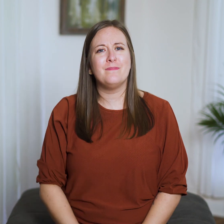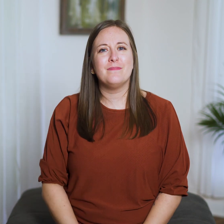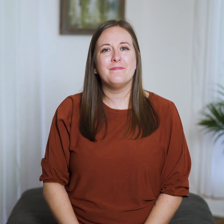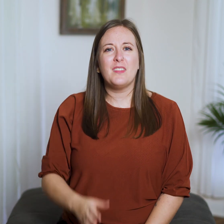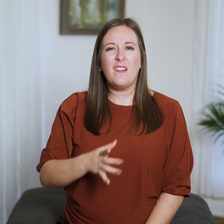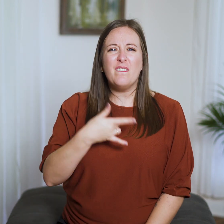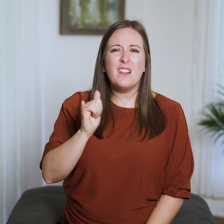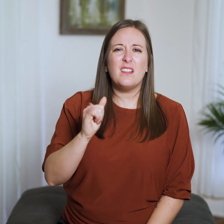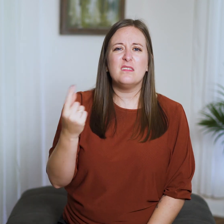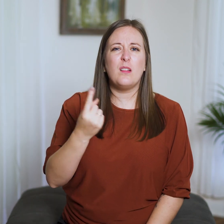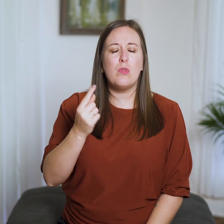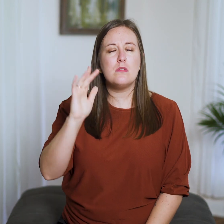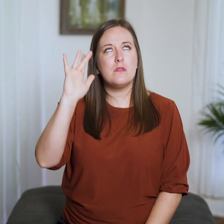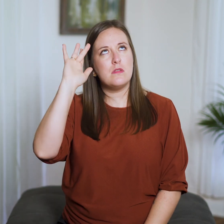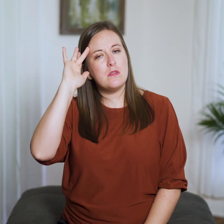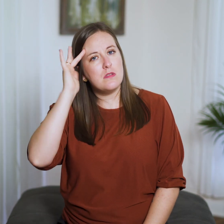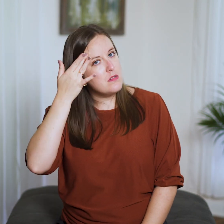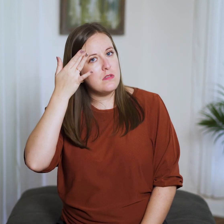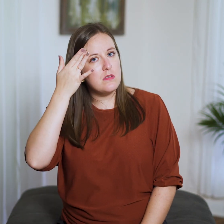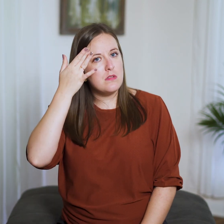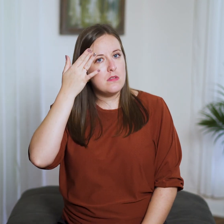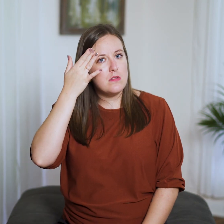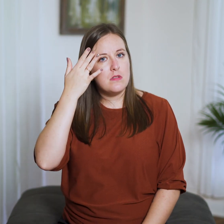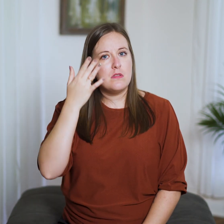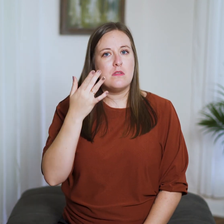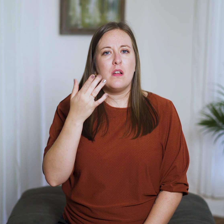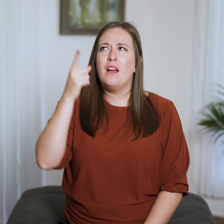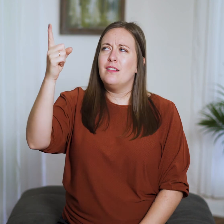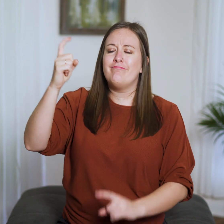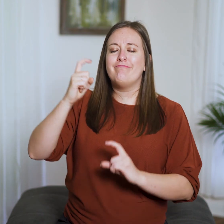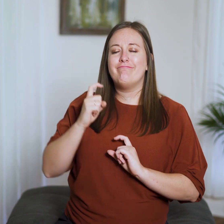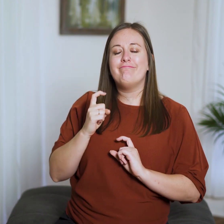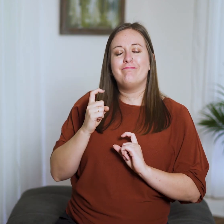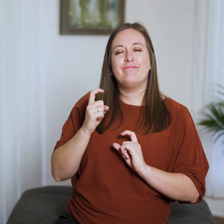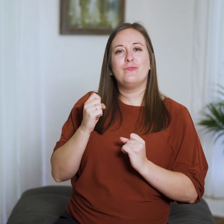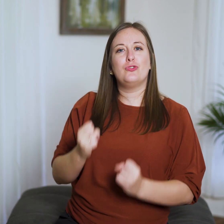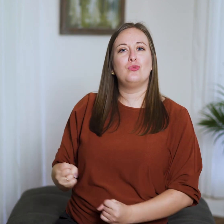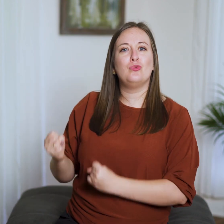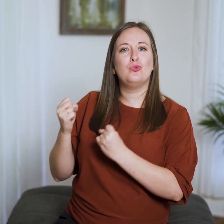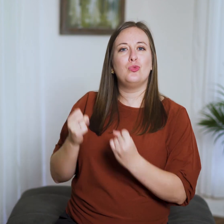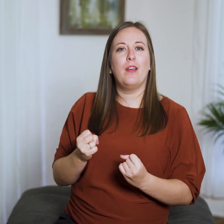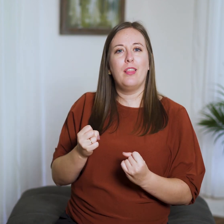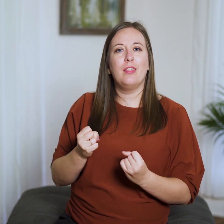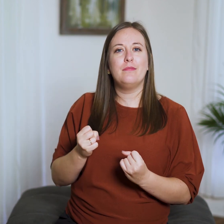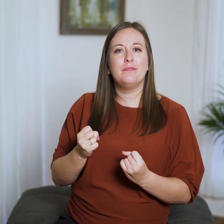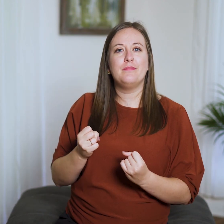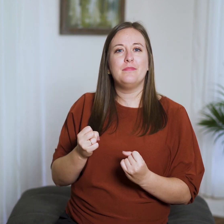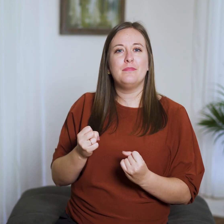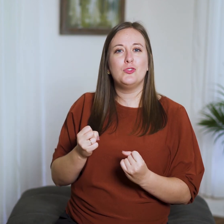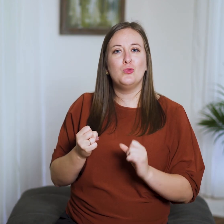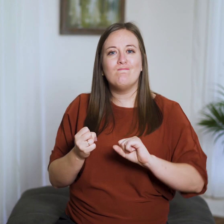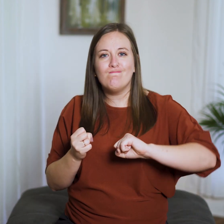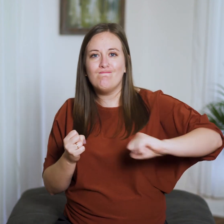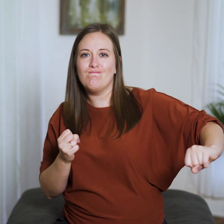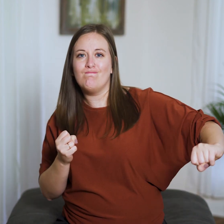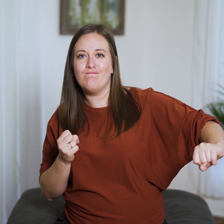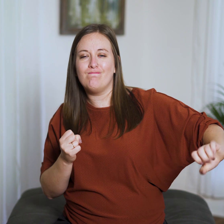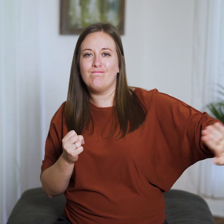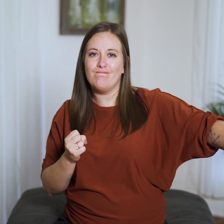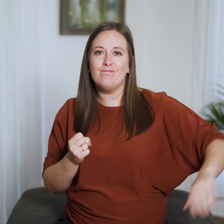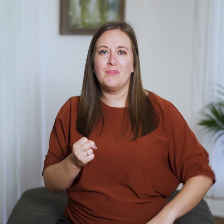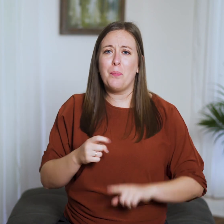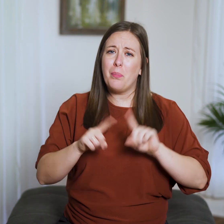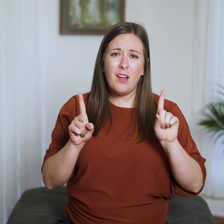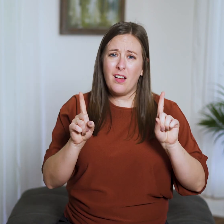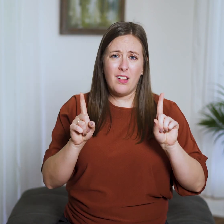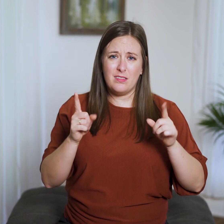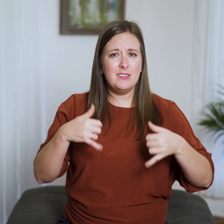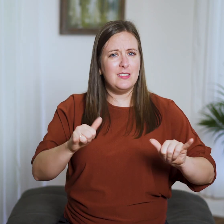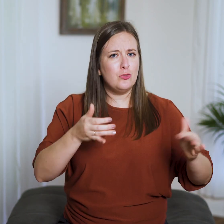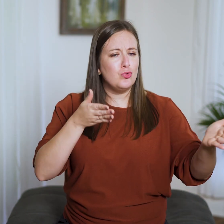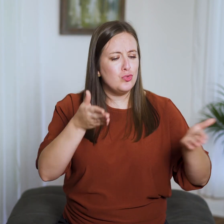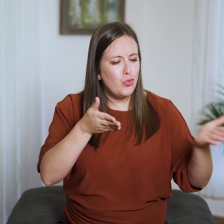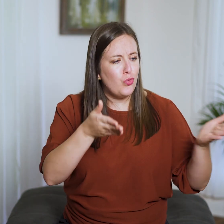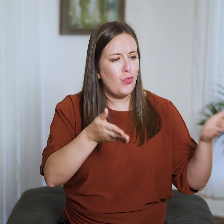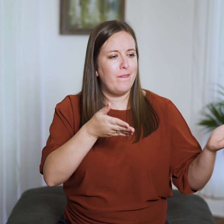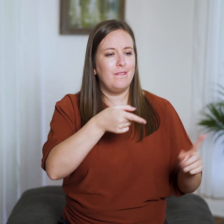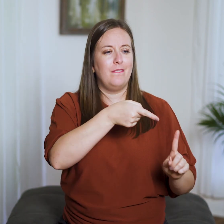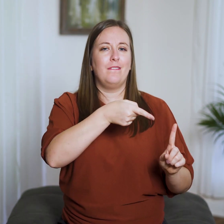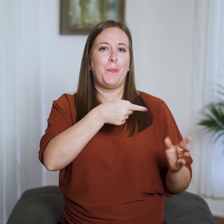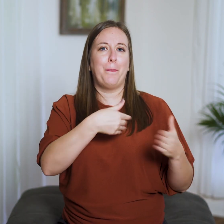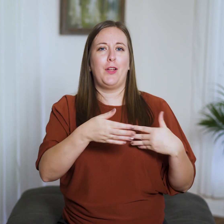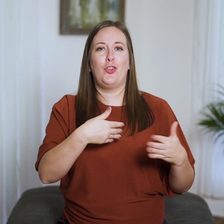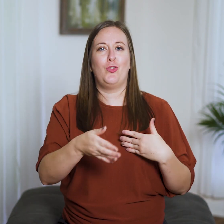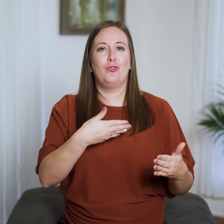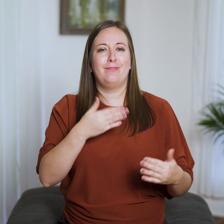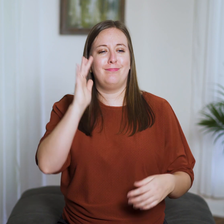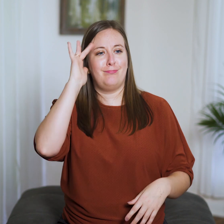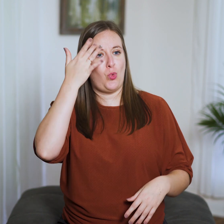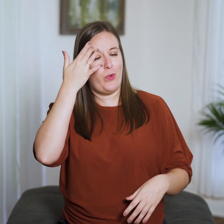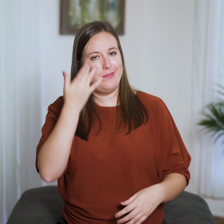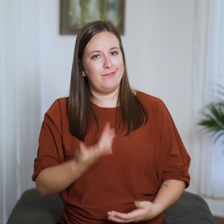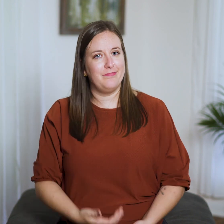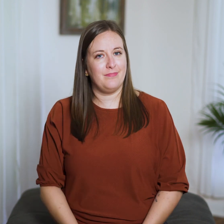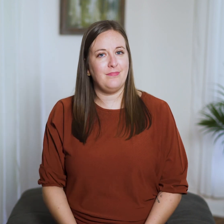or strength to serve someone who annoys you.